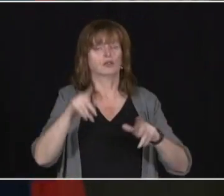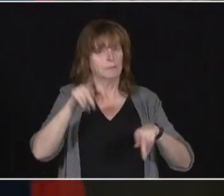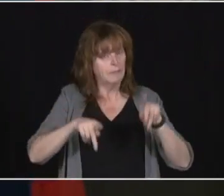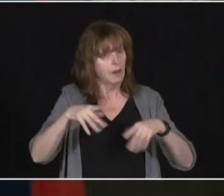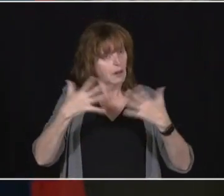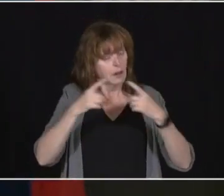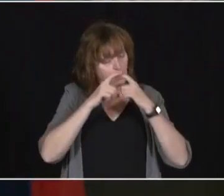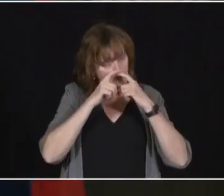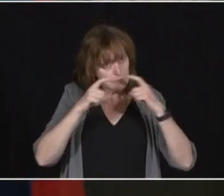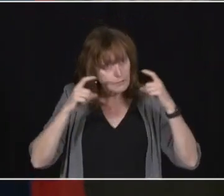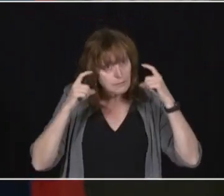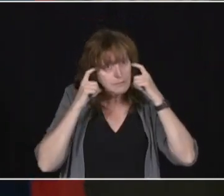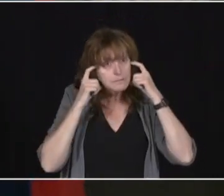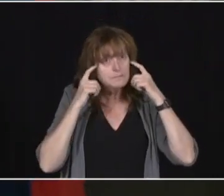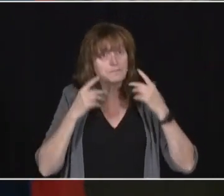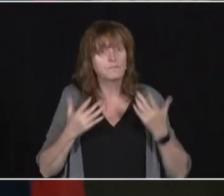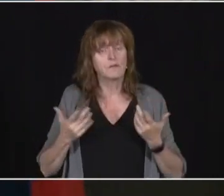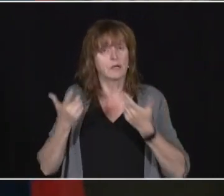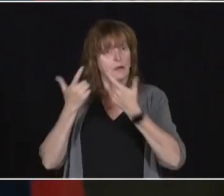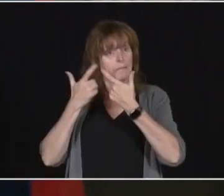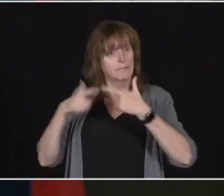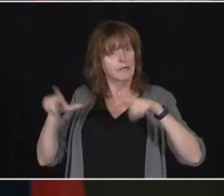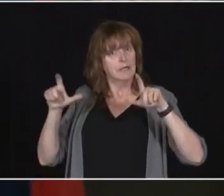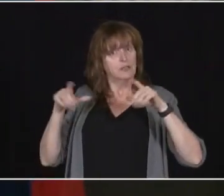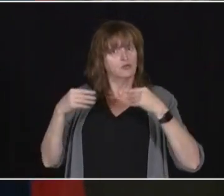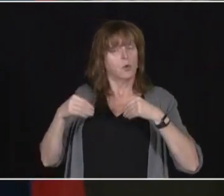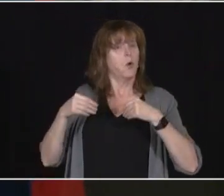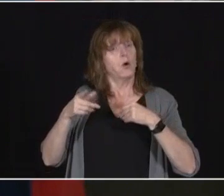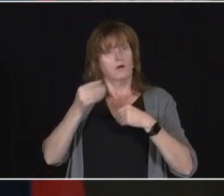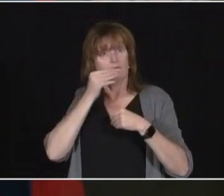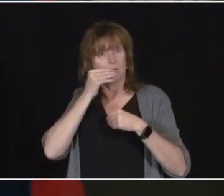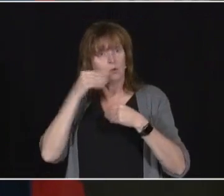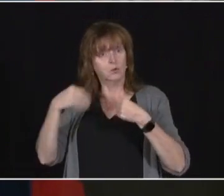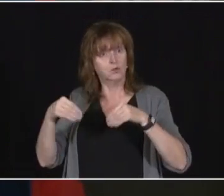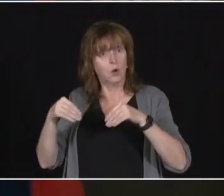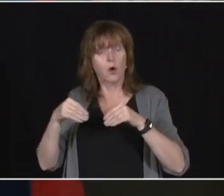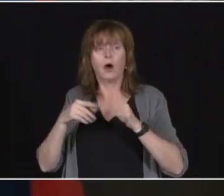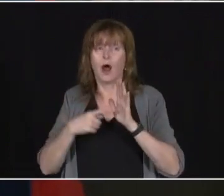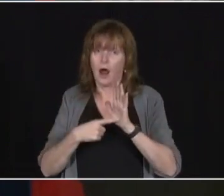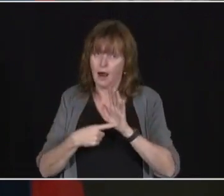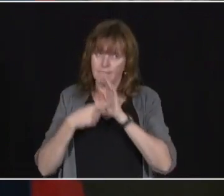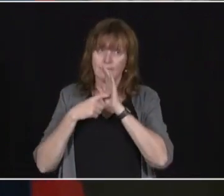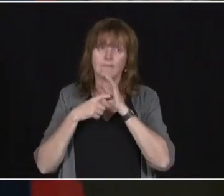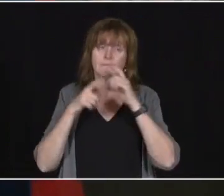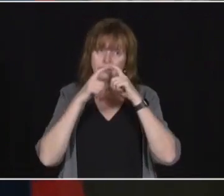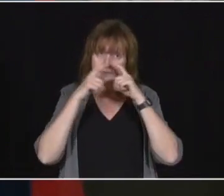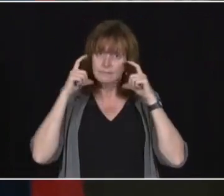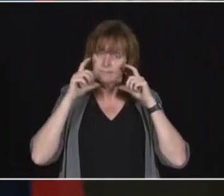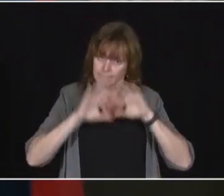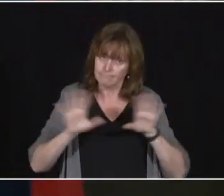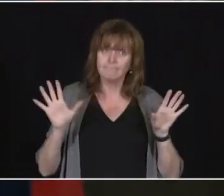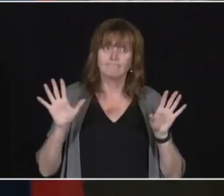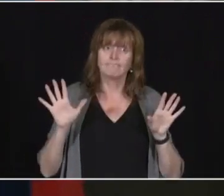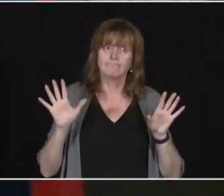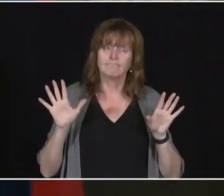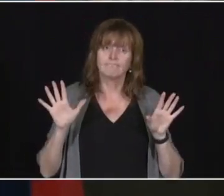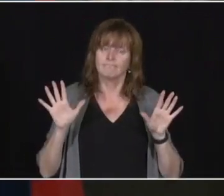to do anything they want it's their business. There are two big grocery retailers that you will not get in without a face shield of some sort.